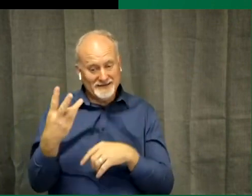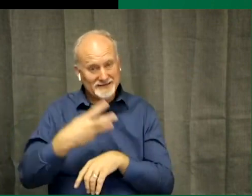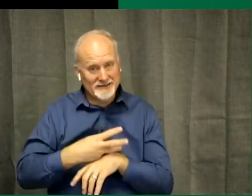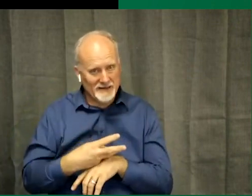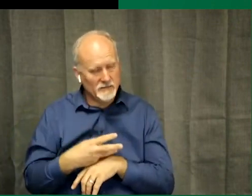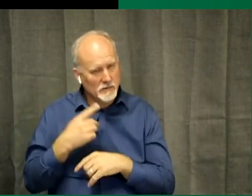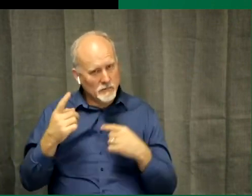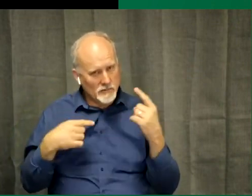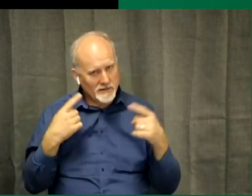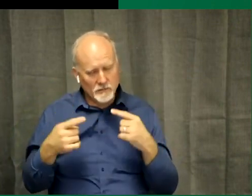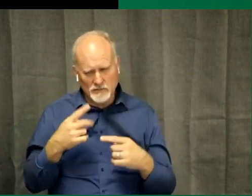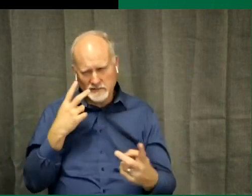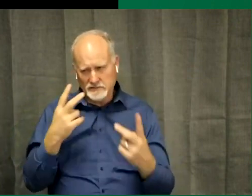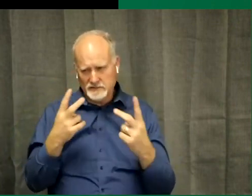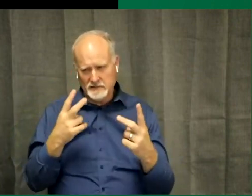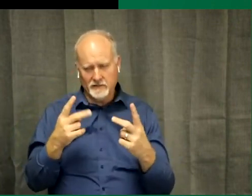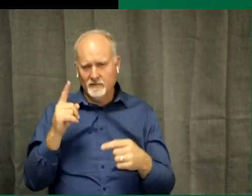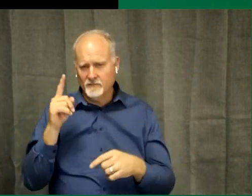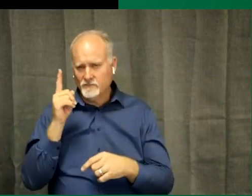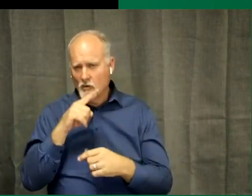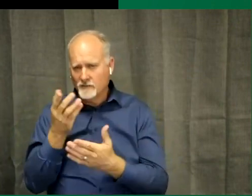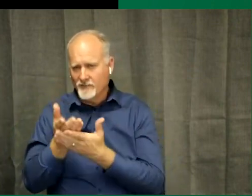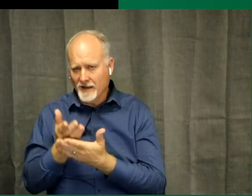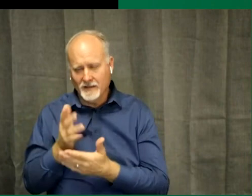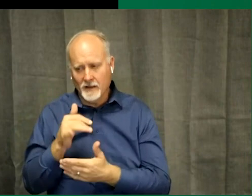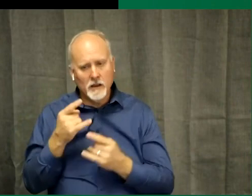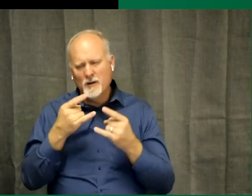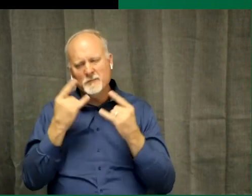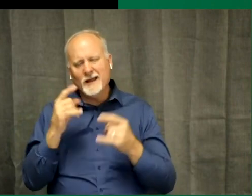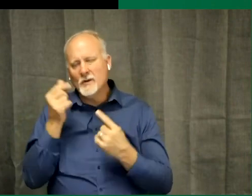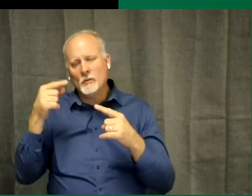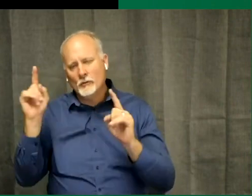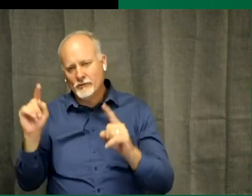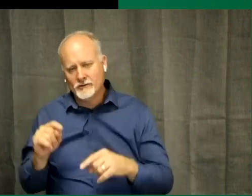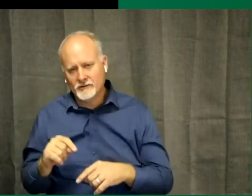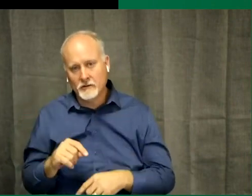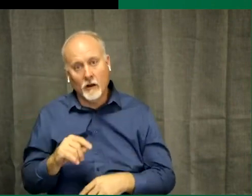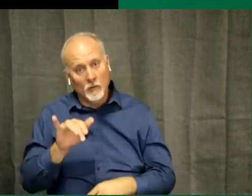but we're getting false facts like things like mass don't work they do work next